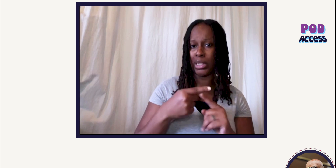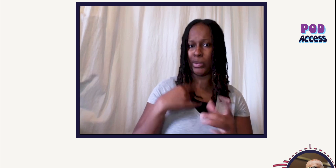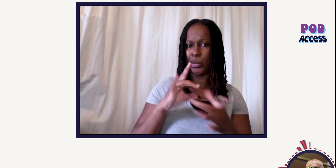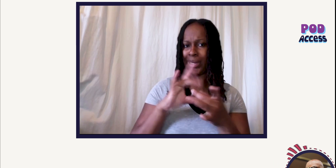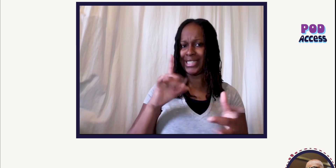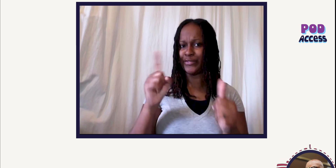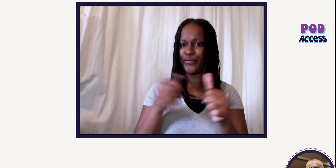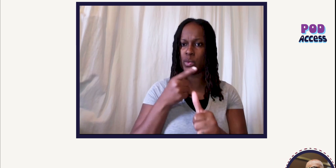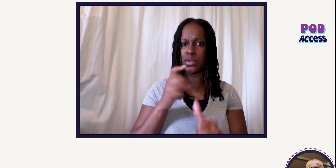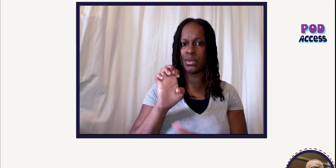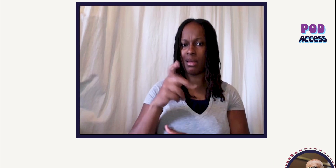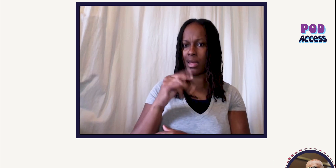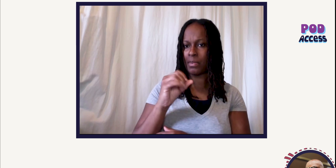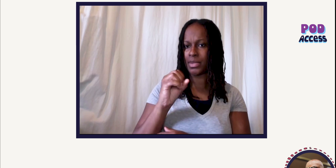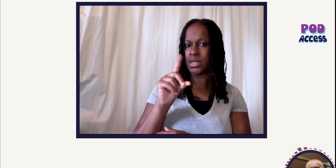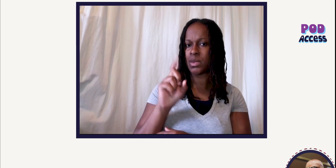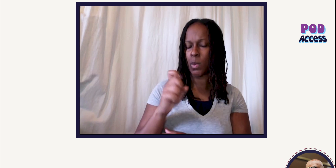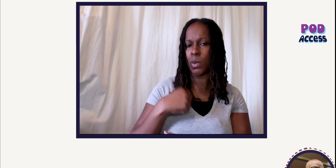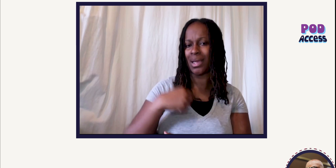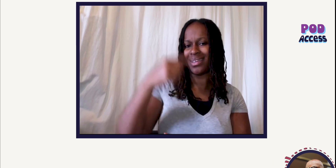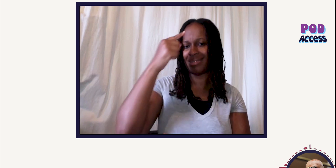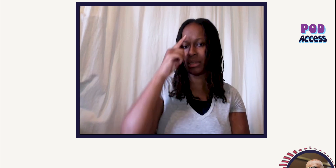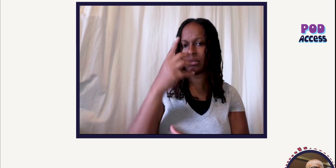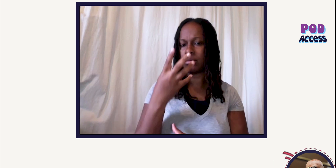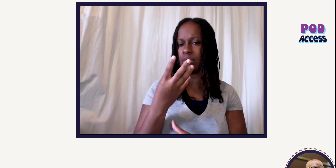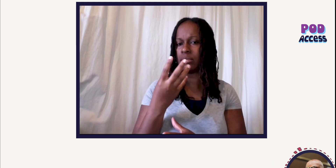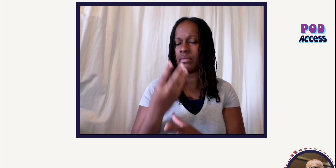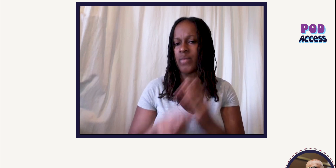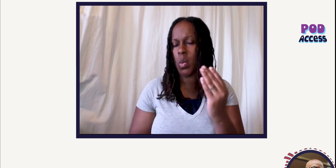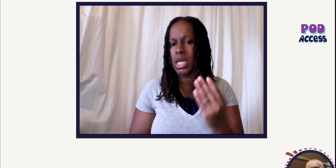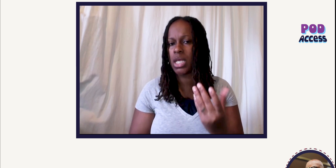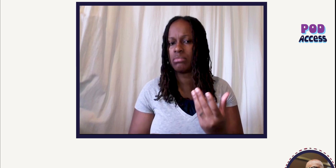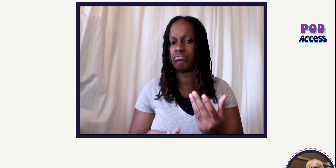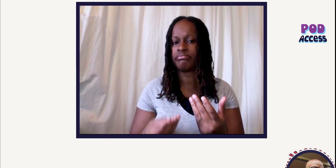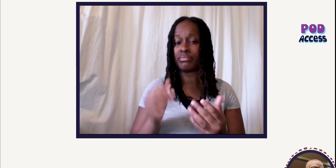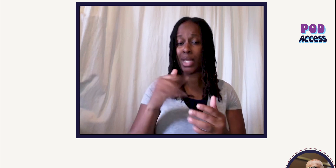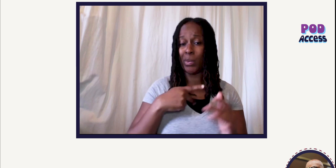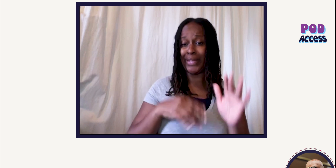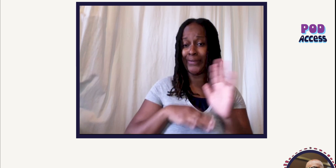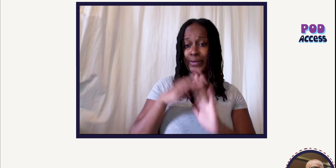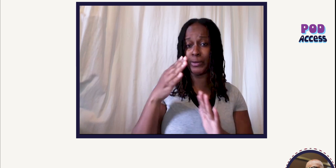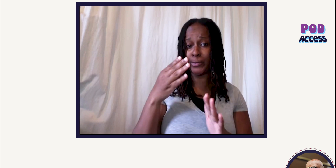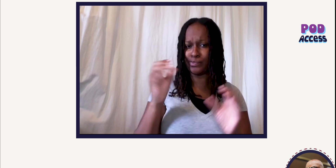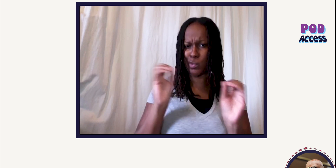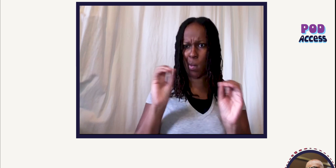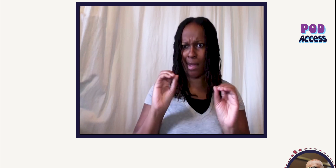When we released the first episode, I think the void that we filled was nobody talked about us, Black men